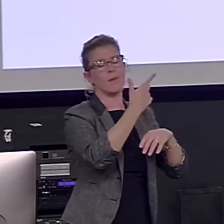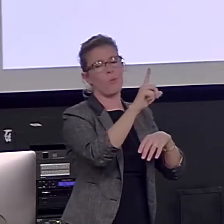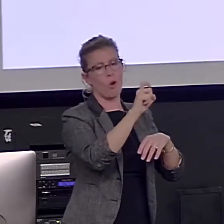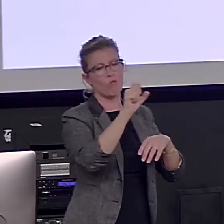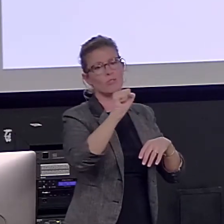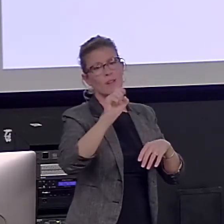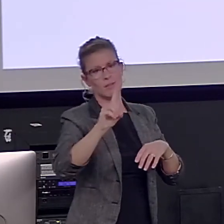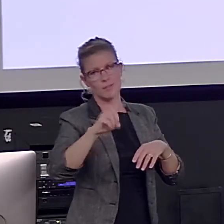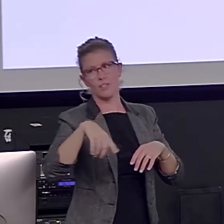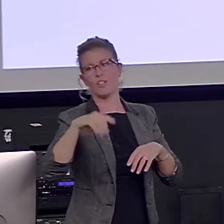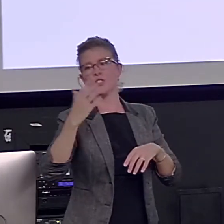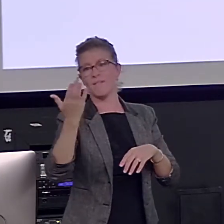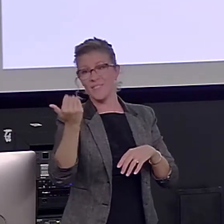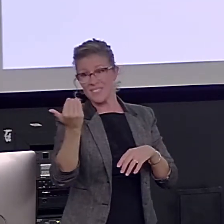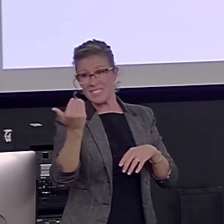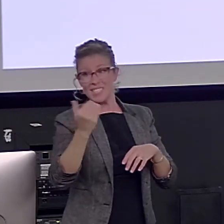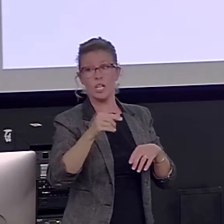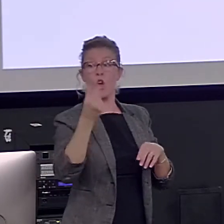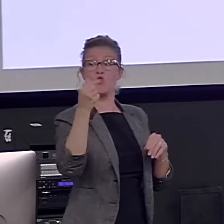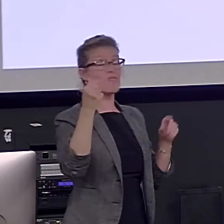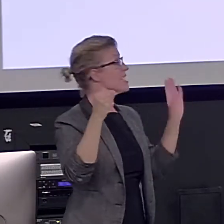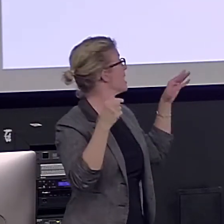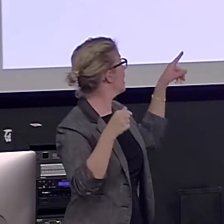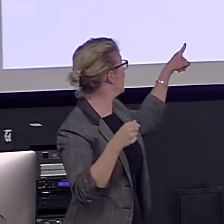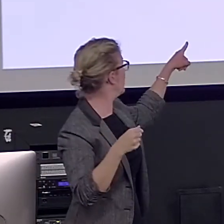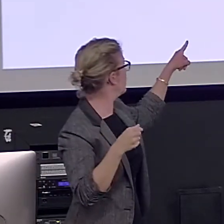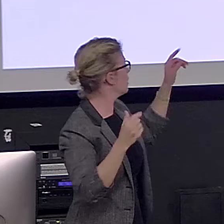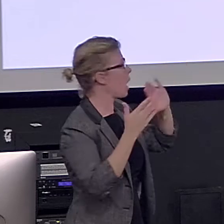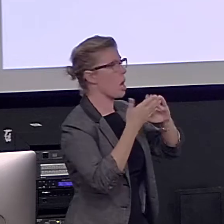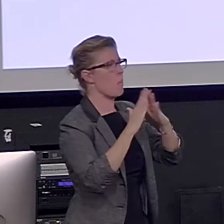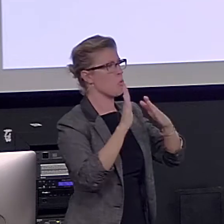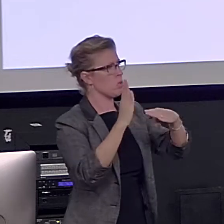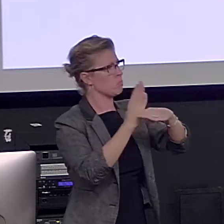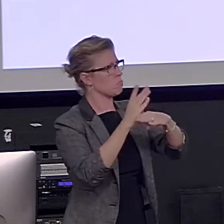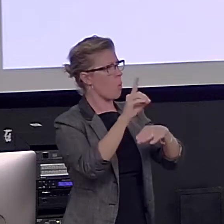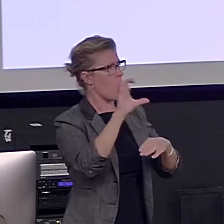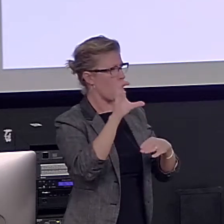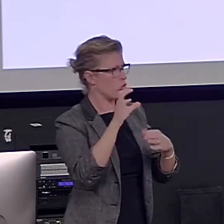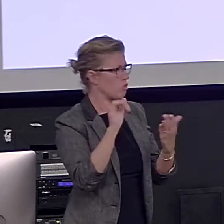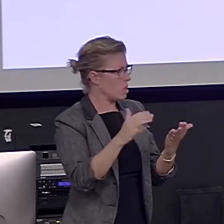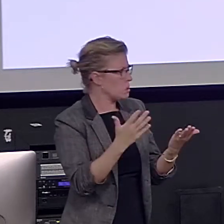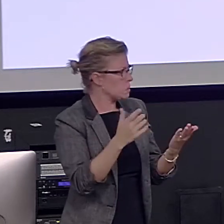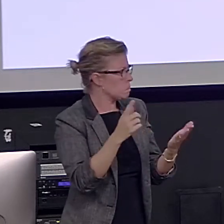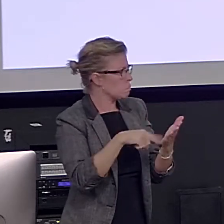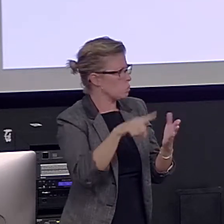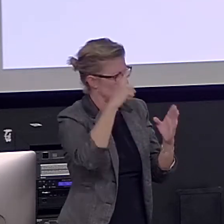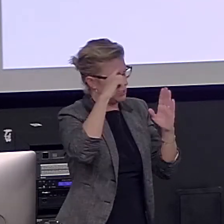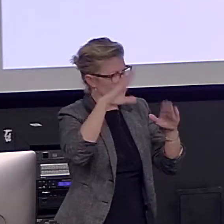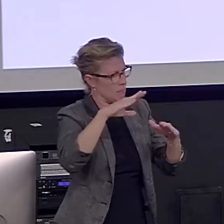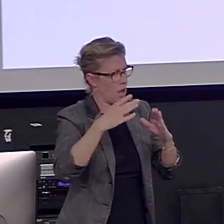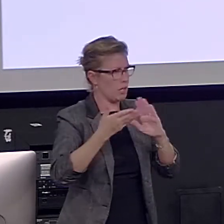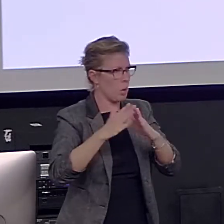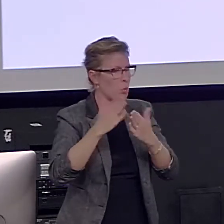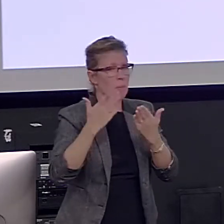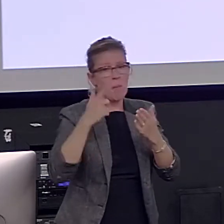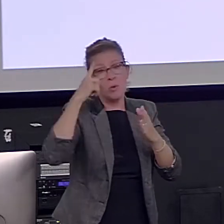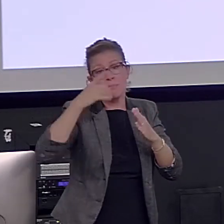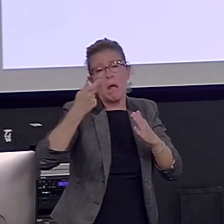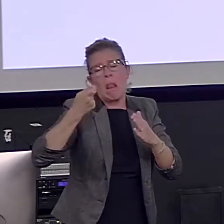But you can see there in green are the community controls have a mean of 100 which is what you would sort of expect. You might expect it to be a little bit higher.